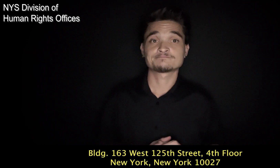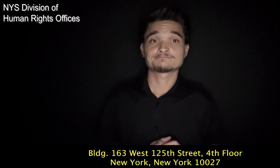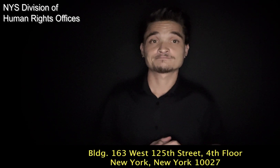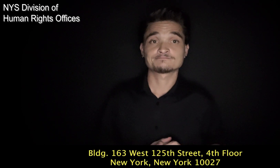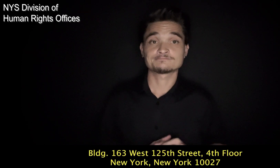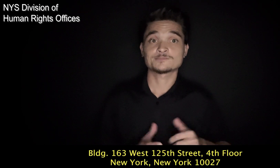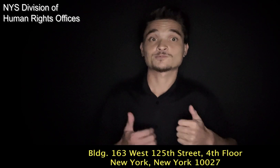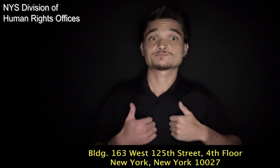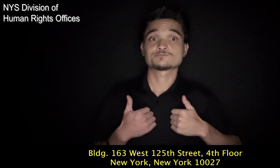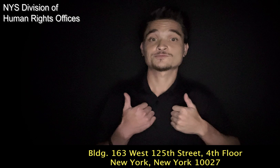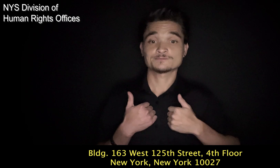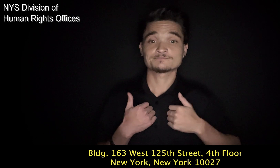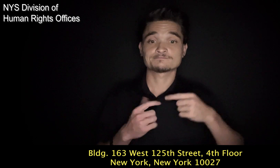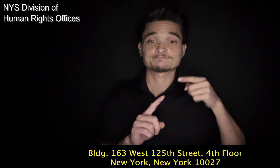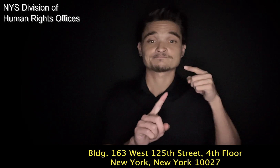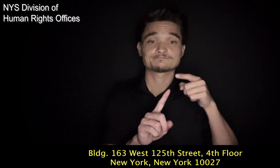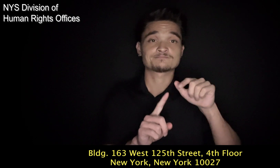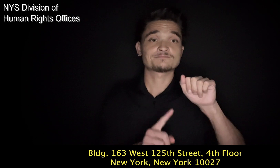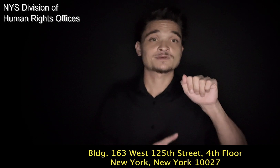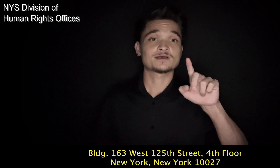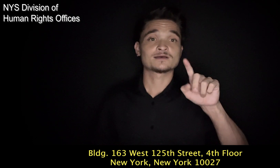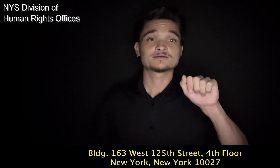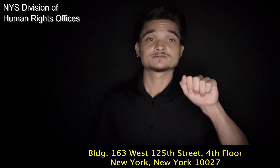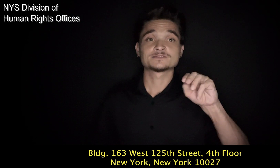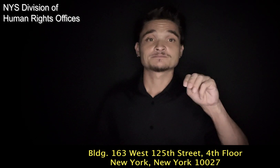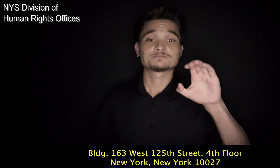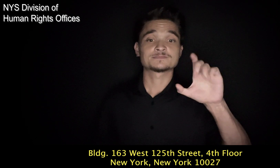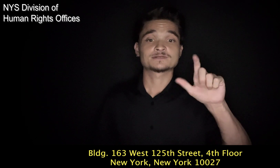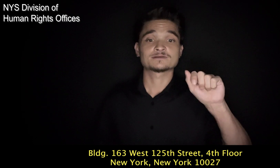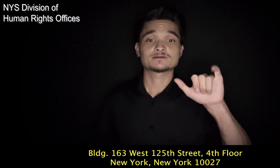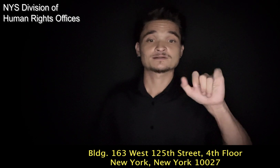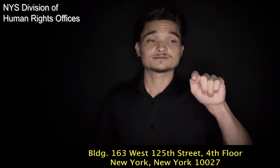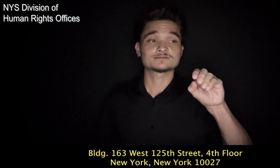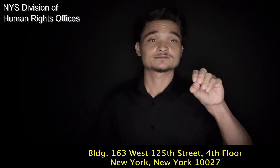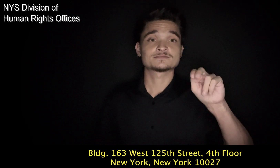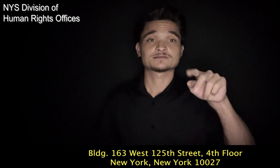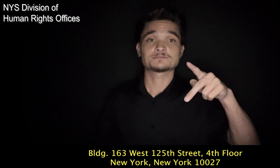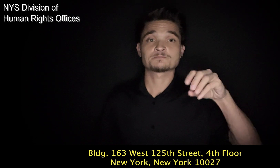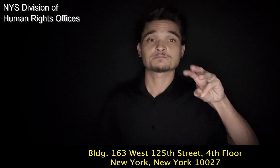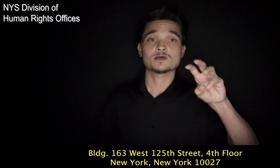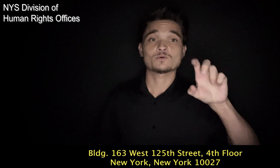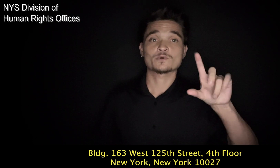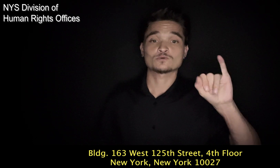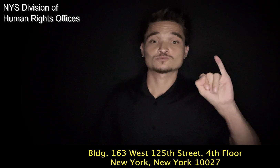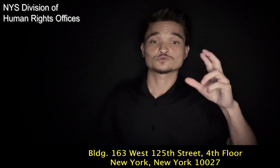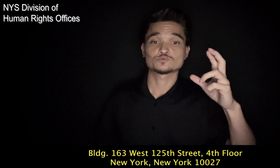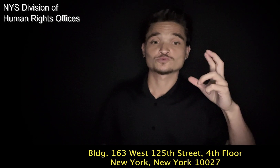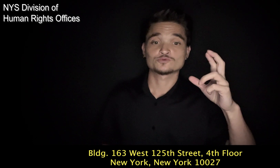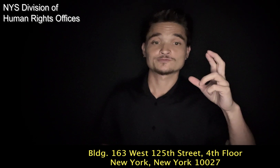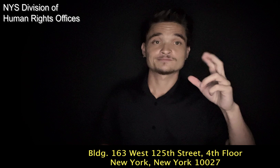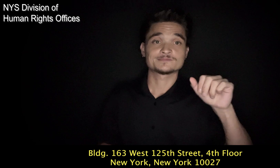Bldg. 163 West 125th Street, 4th Floor New York, New York 10027